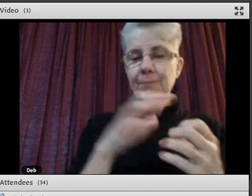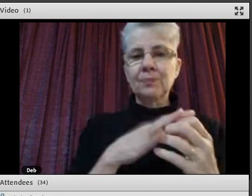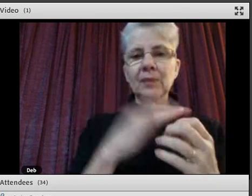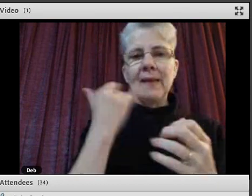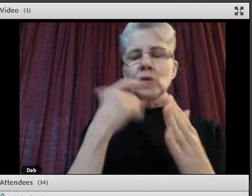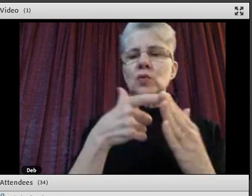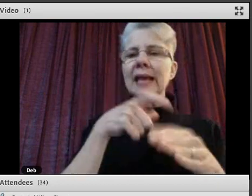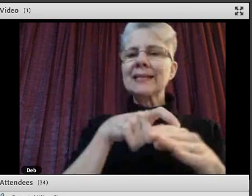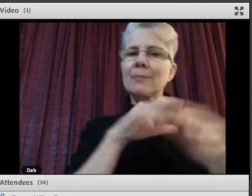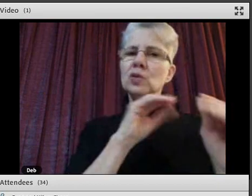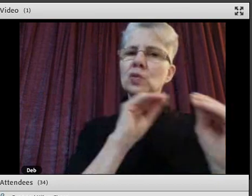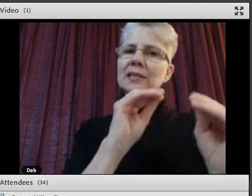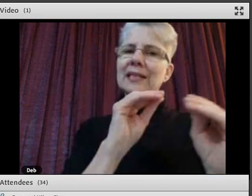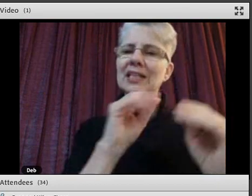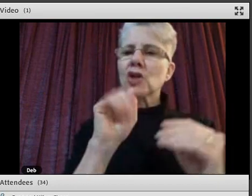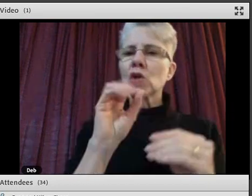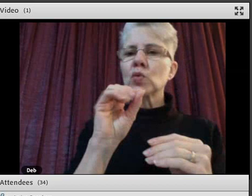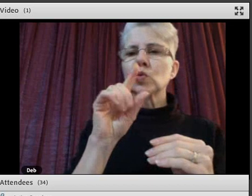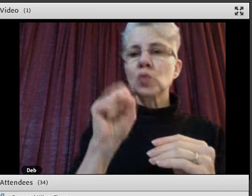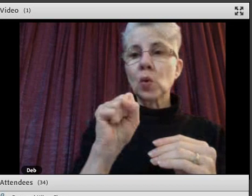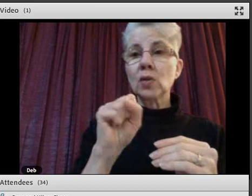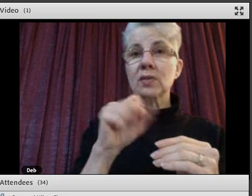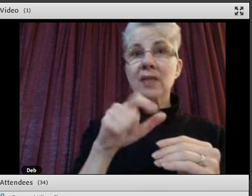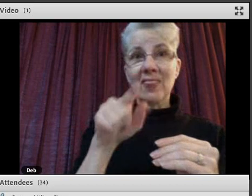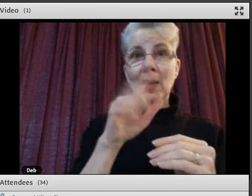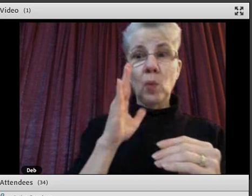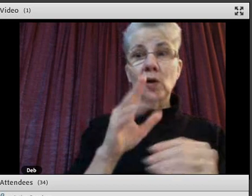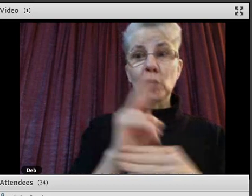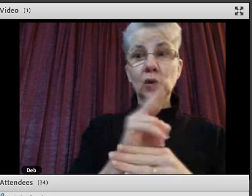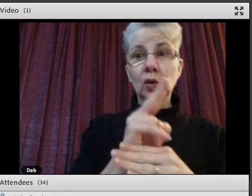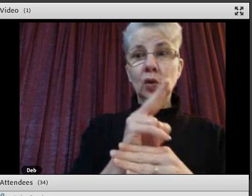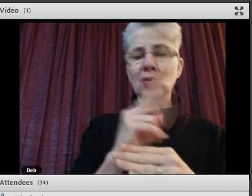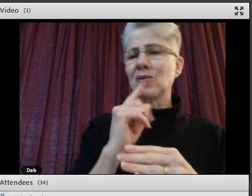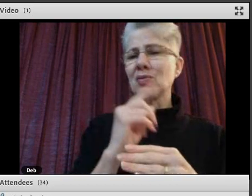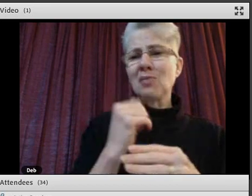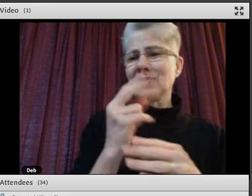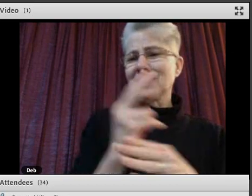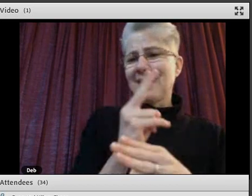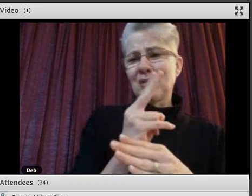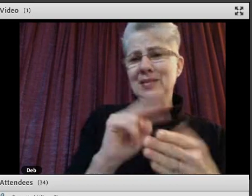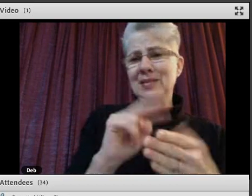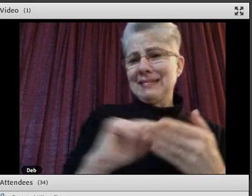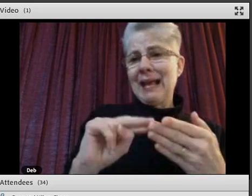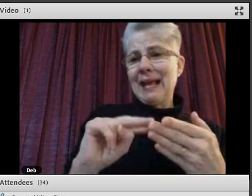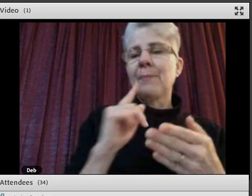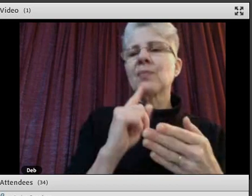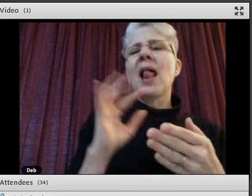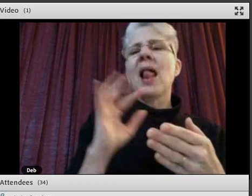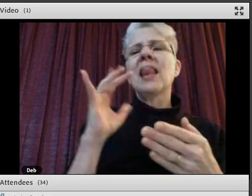If you take the time to teach them the tools that they're going to be using, even as simple as scissors and tape, it's going to pay off in the end.